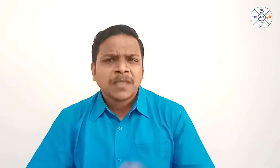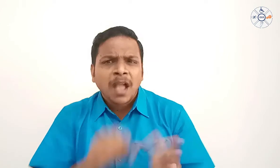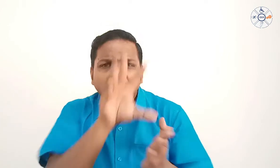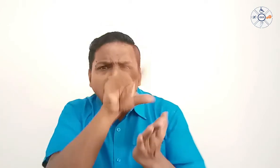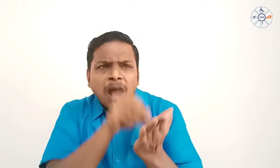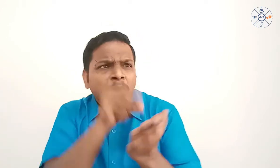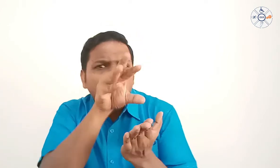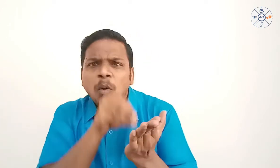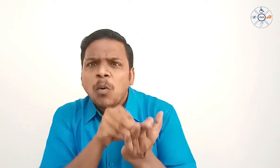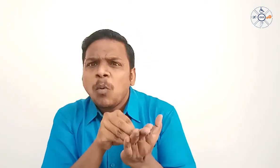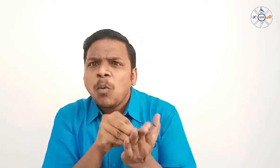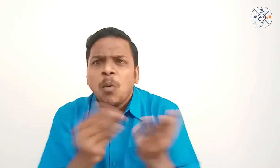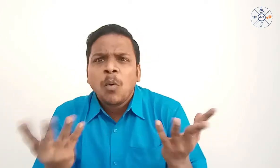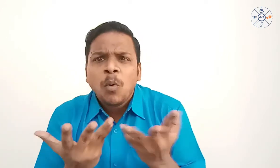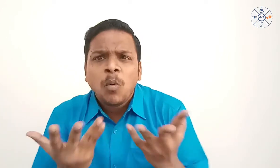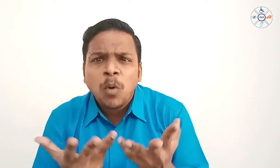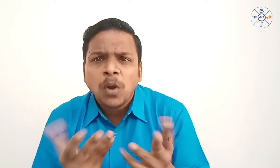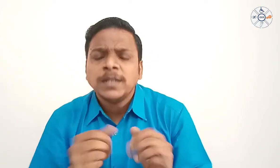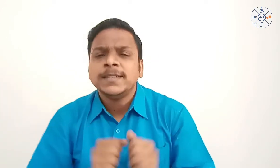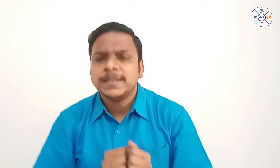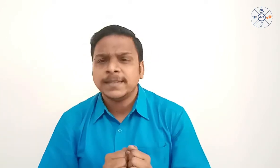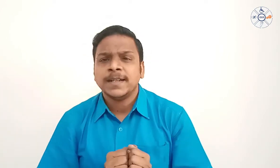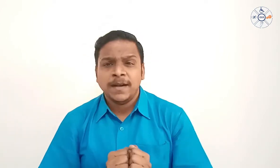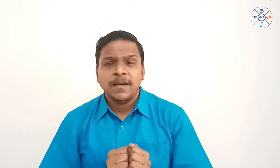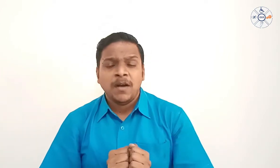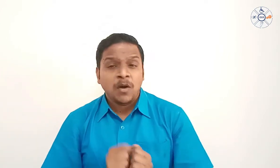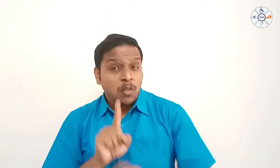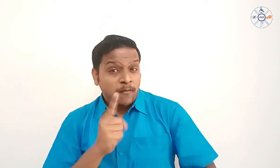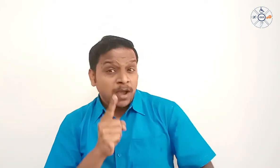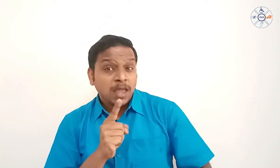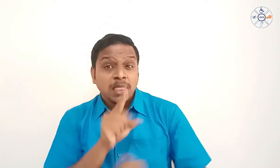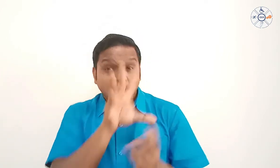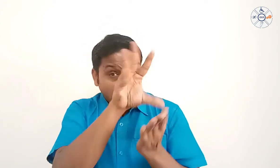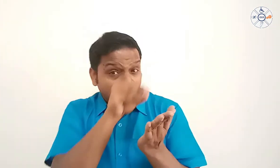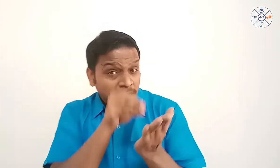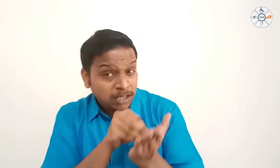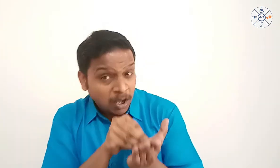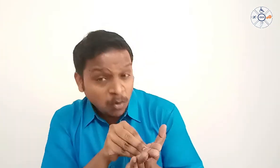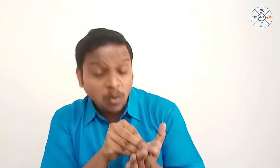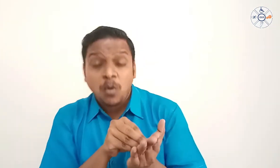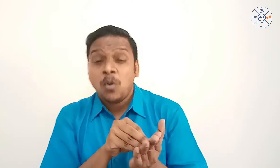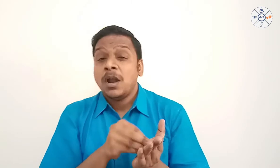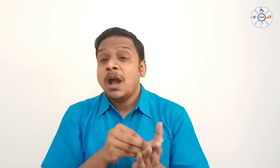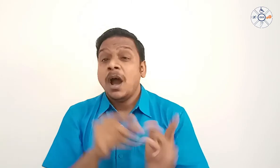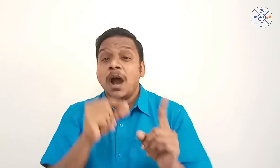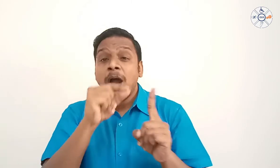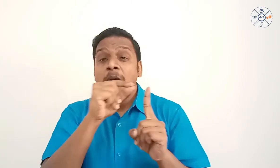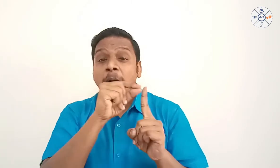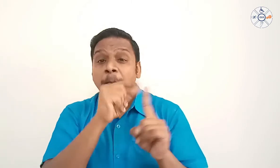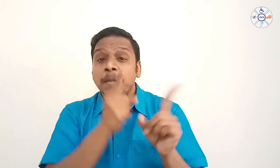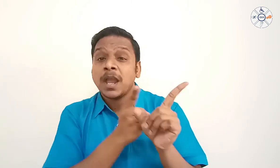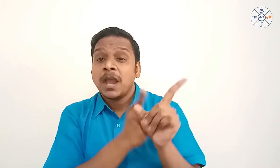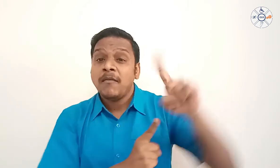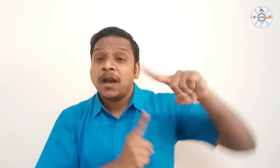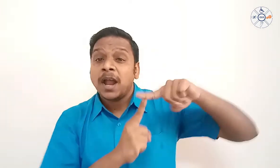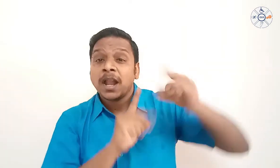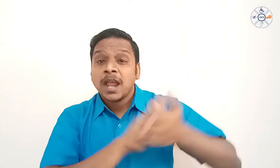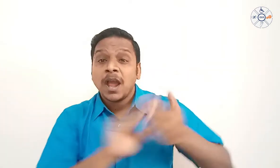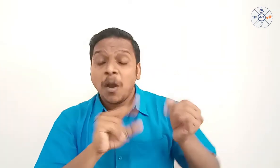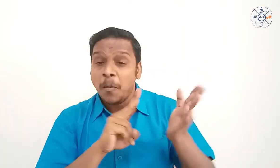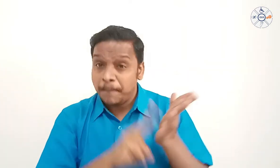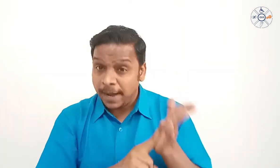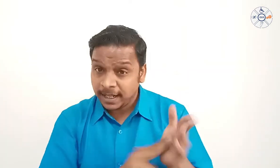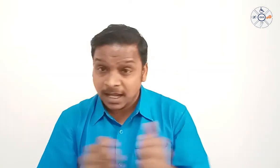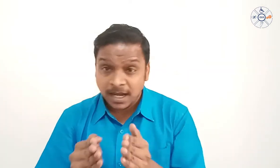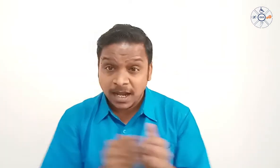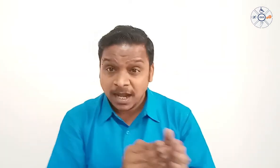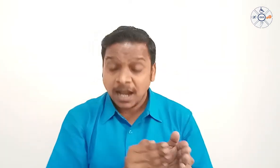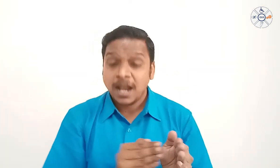Prerequisites for python learning, how do you Download. So Download and install Python,